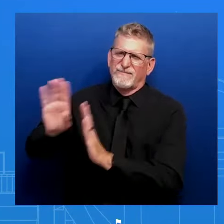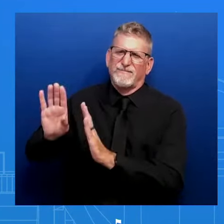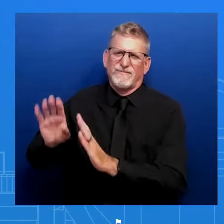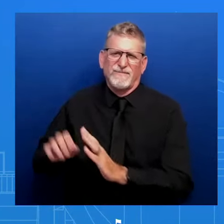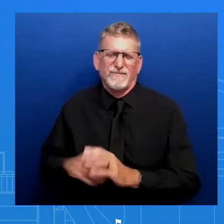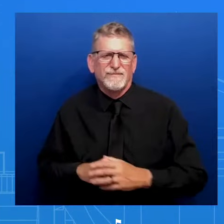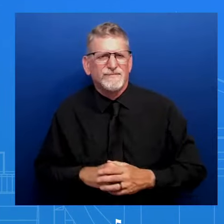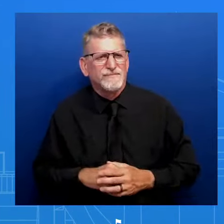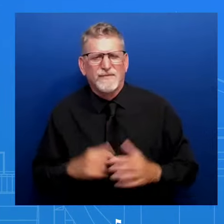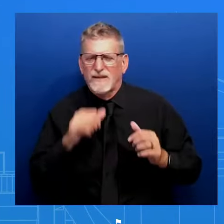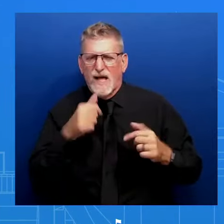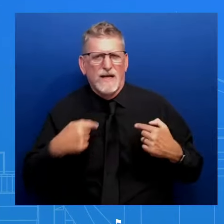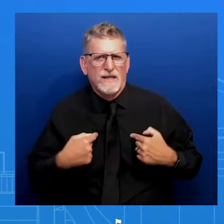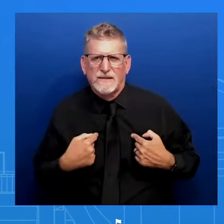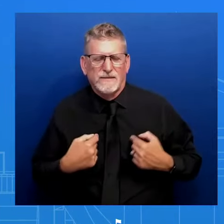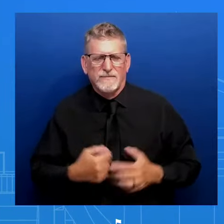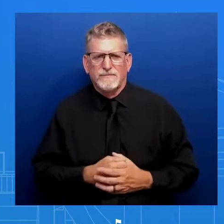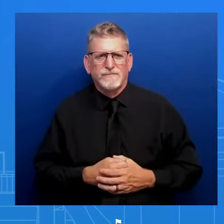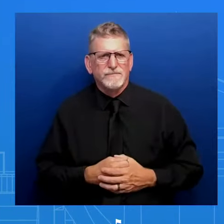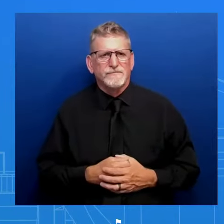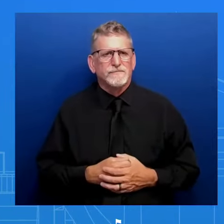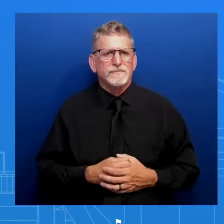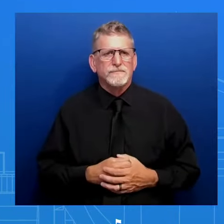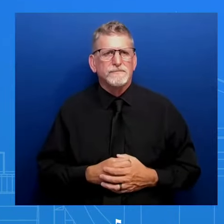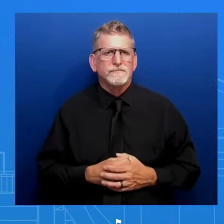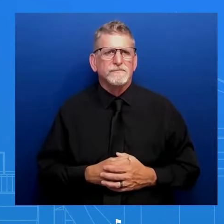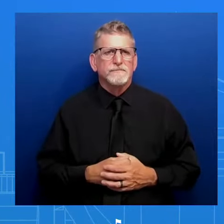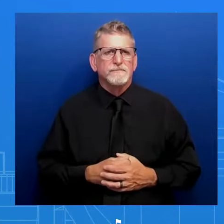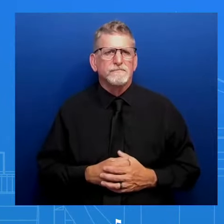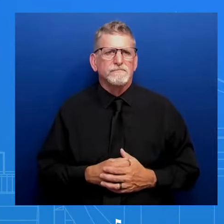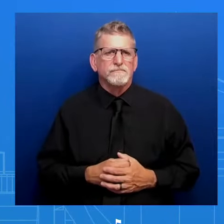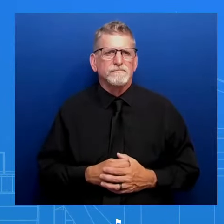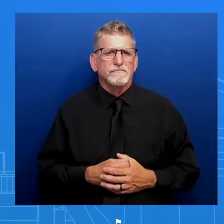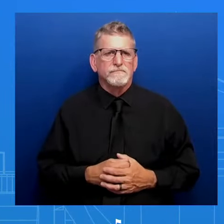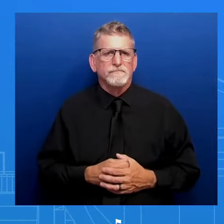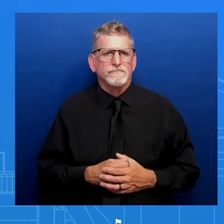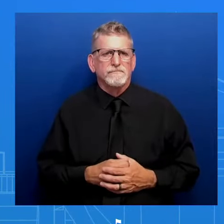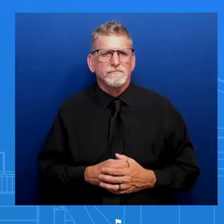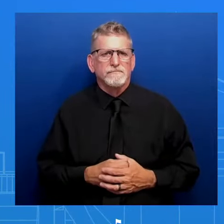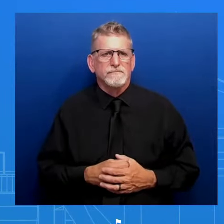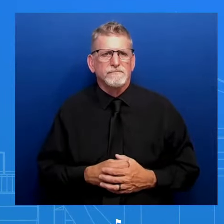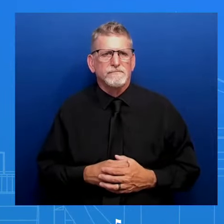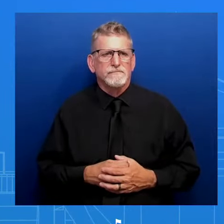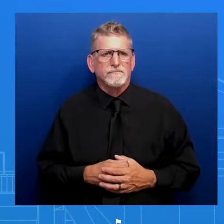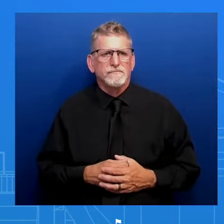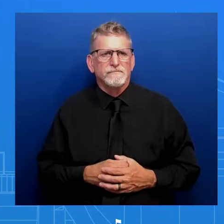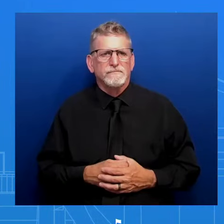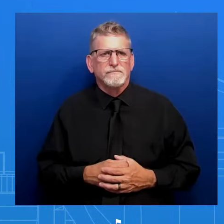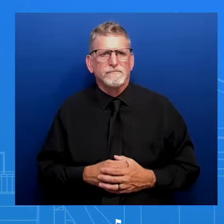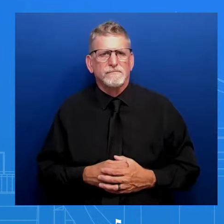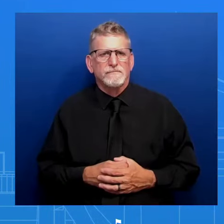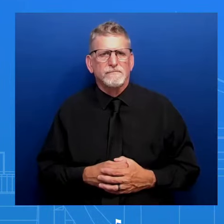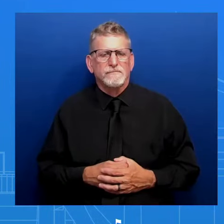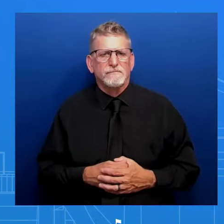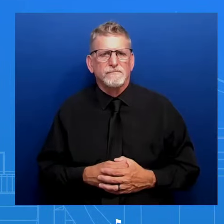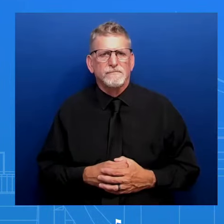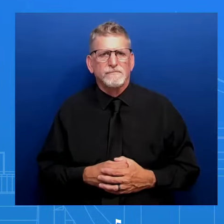The President has nothing on his schedule today other than his daily presidential briefing. So can you share with us what he's up to -- Ms. Jean-Pierre: Yeah. Yeah. Happy to.